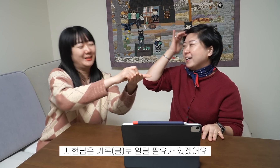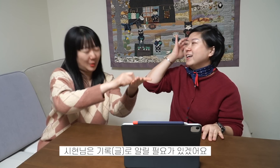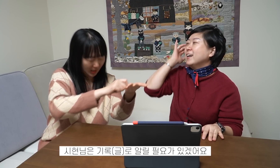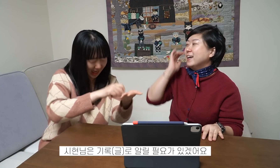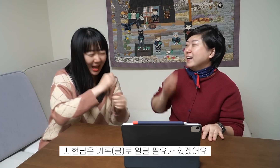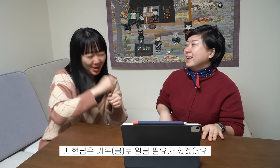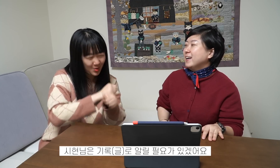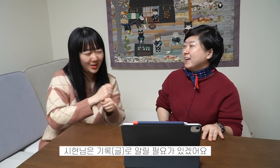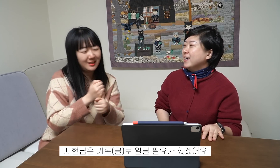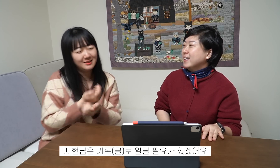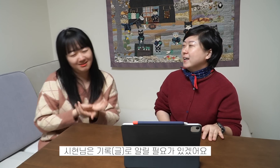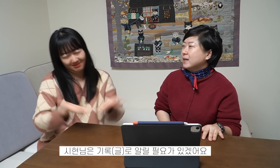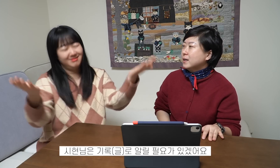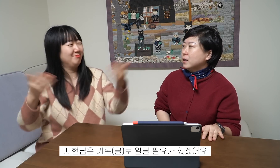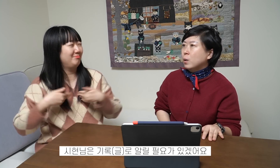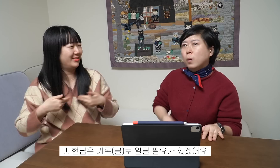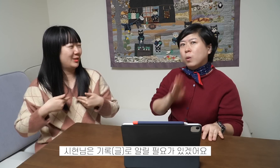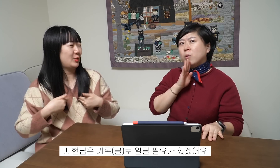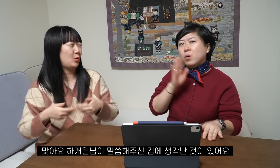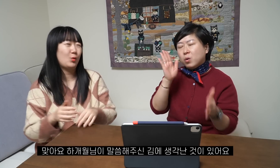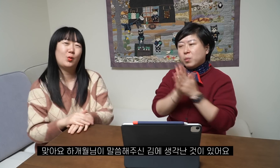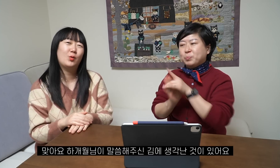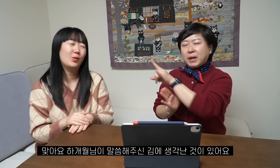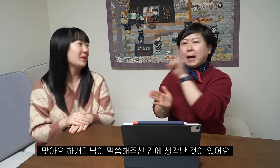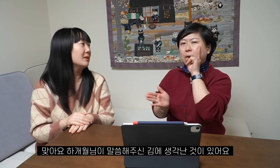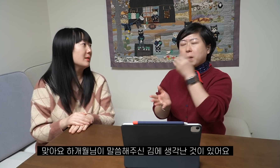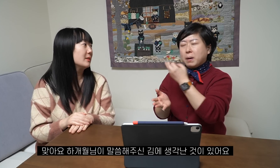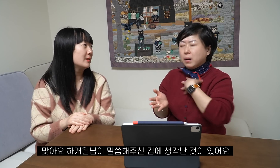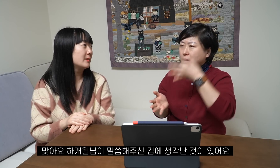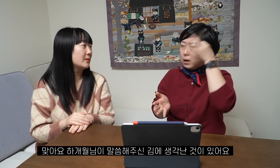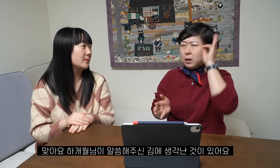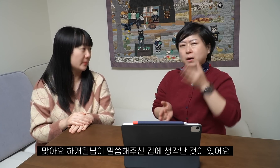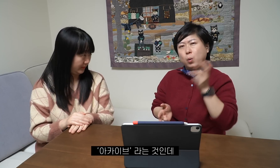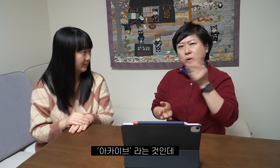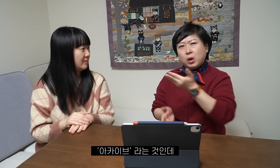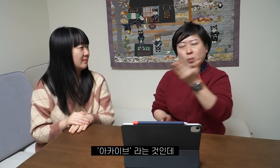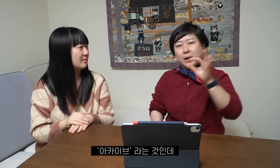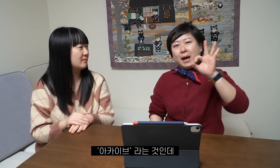and Si-hyeon-nim a record (write). That's right. There is something that came to my mind from what hamonthly said.